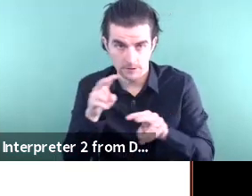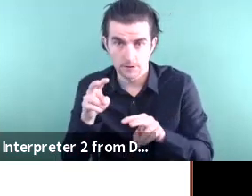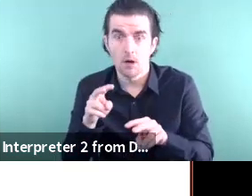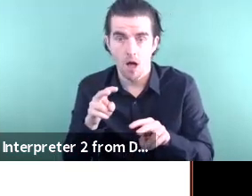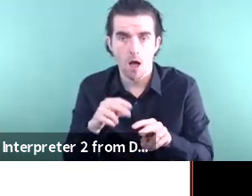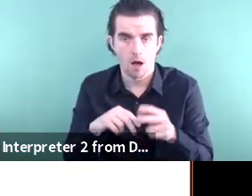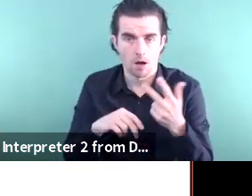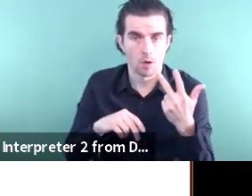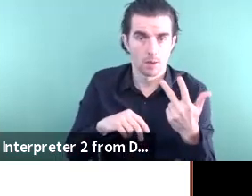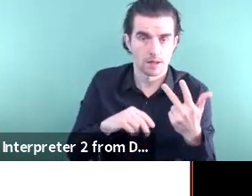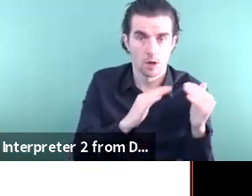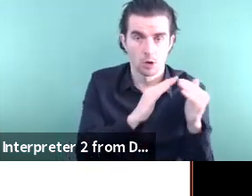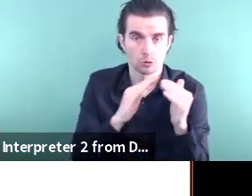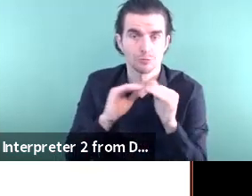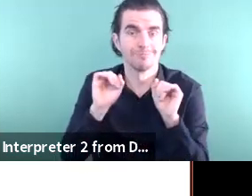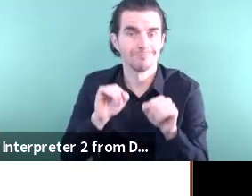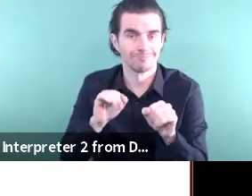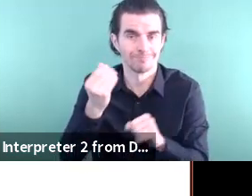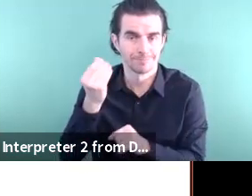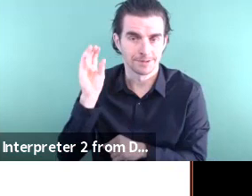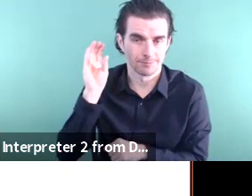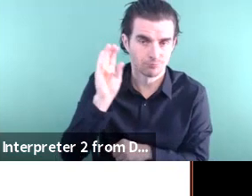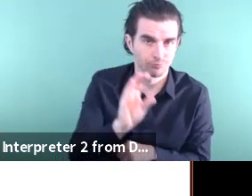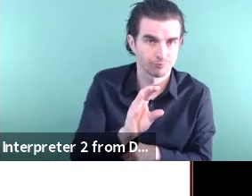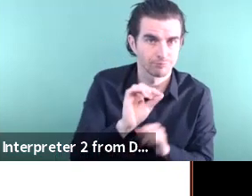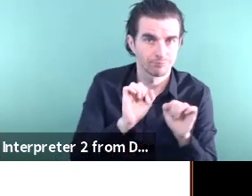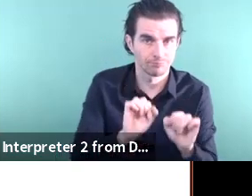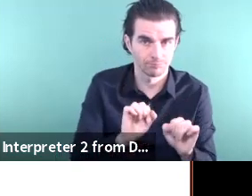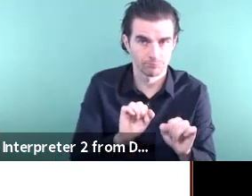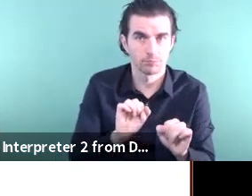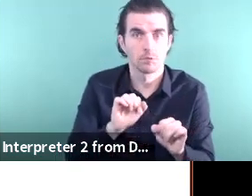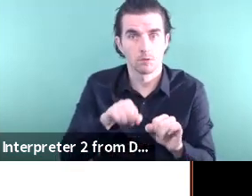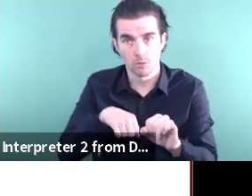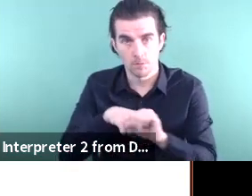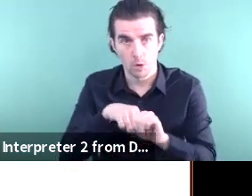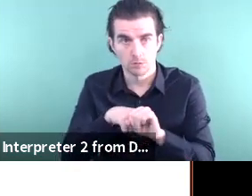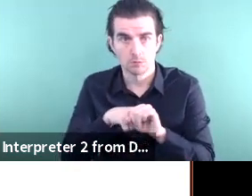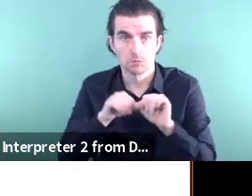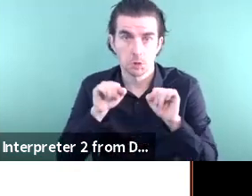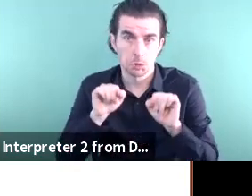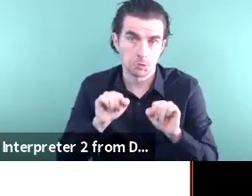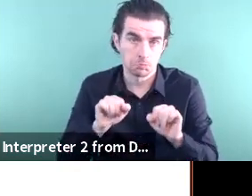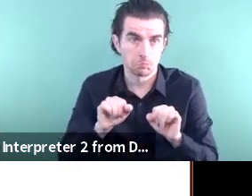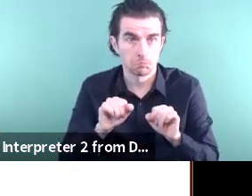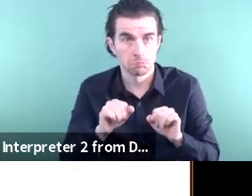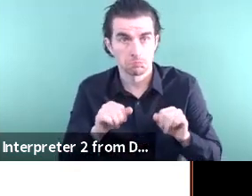with disability and what we need to do is to take into account, this disability extra cost.